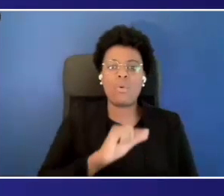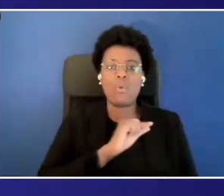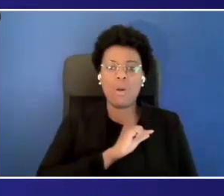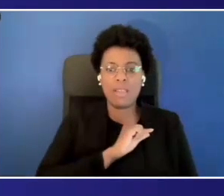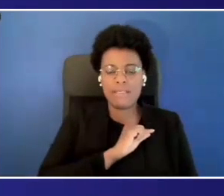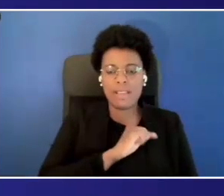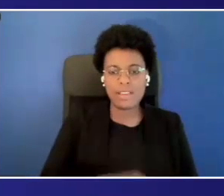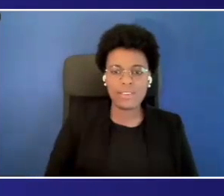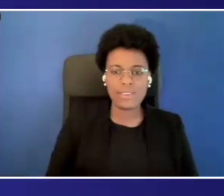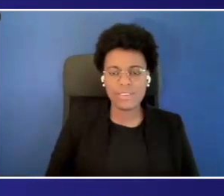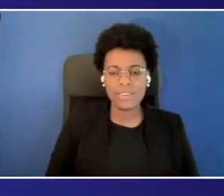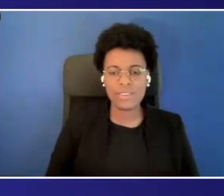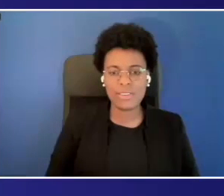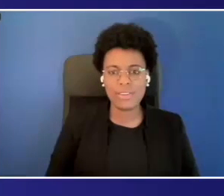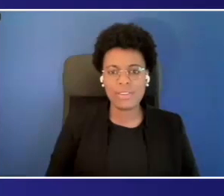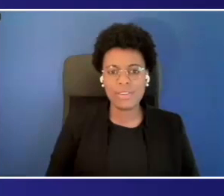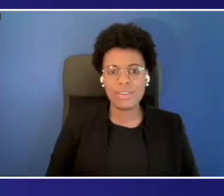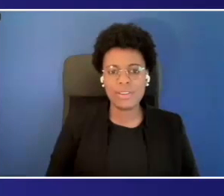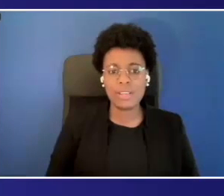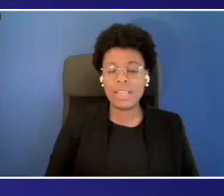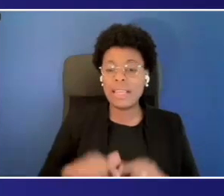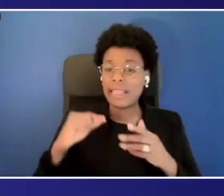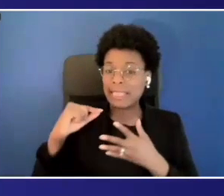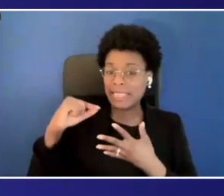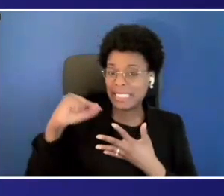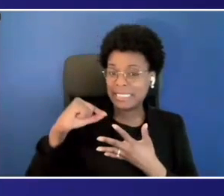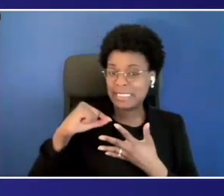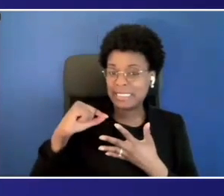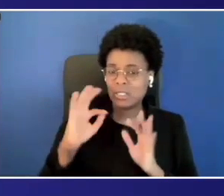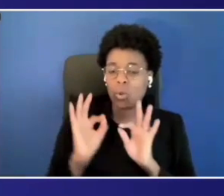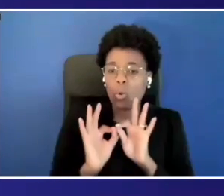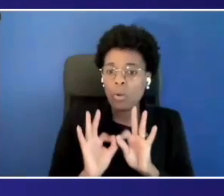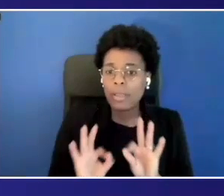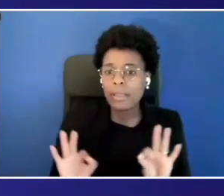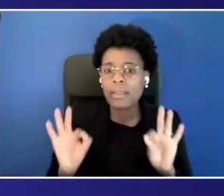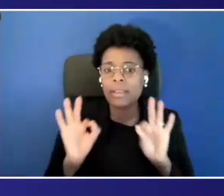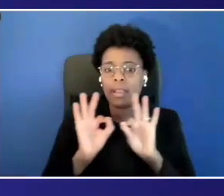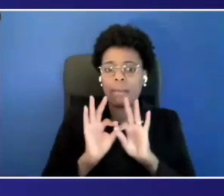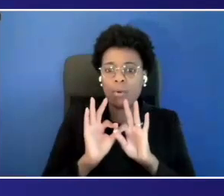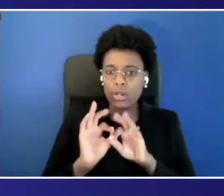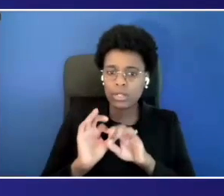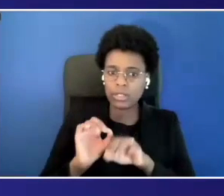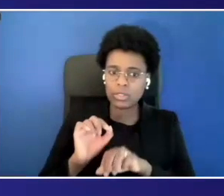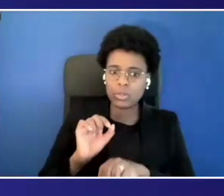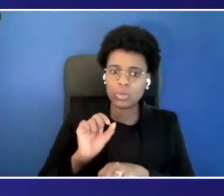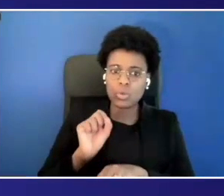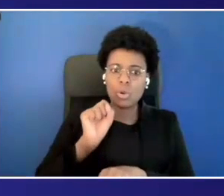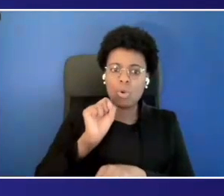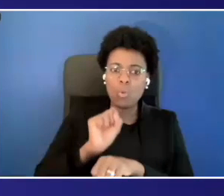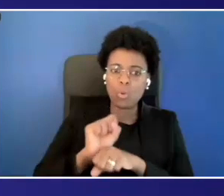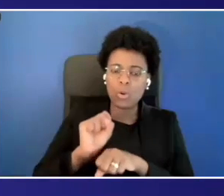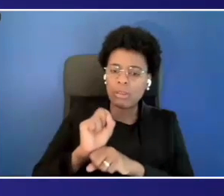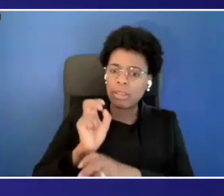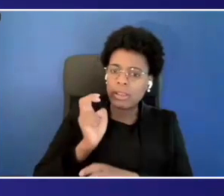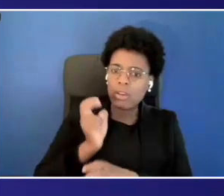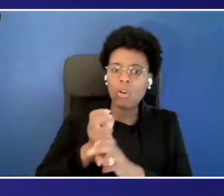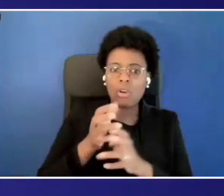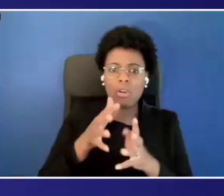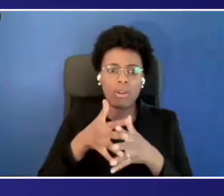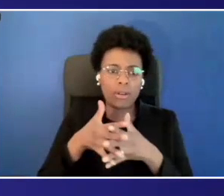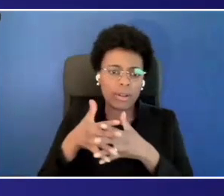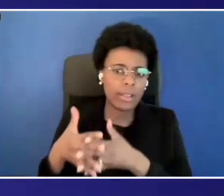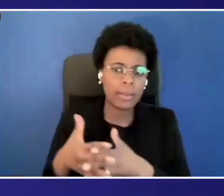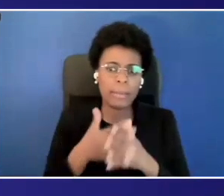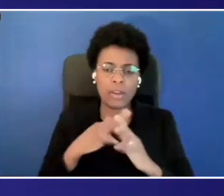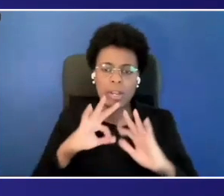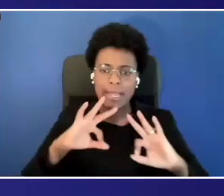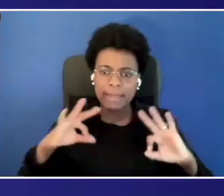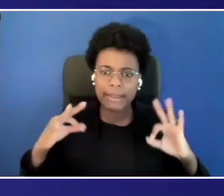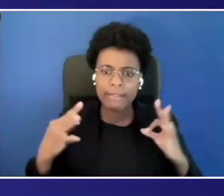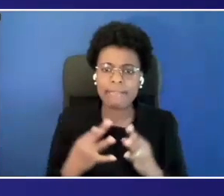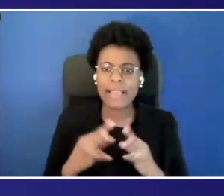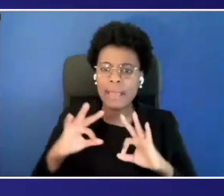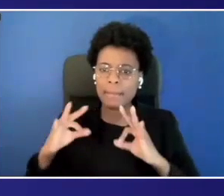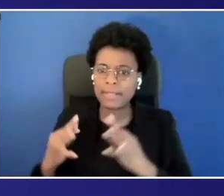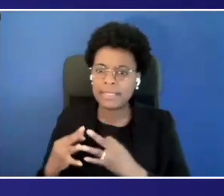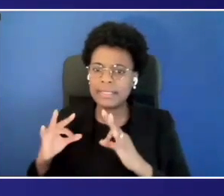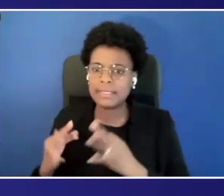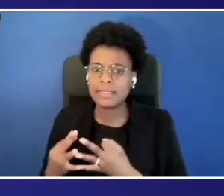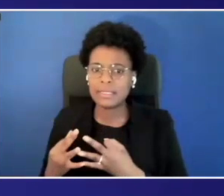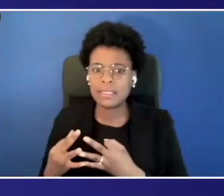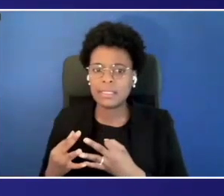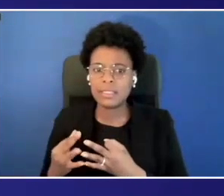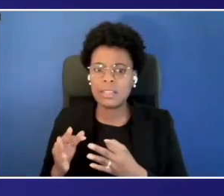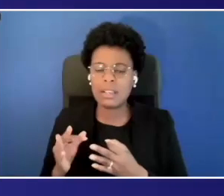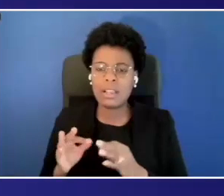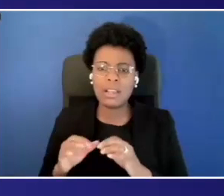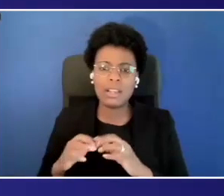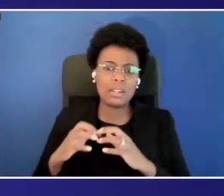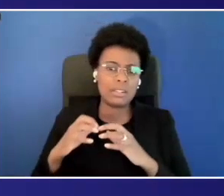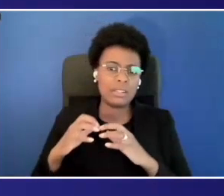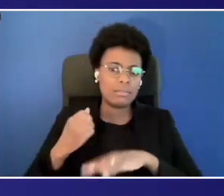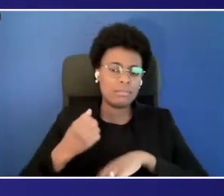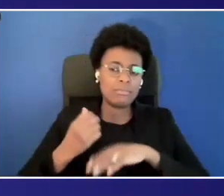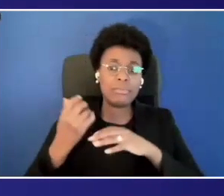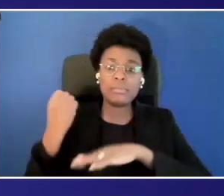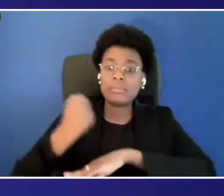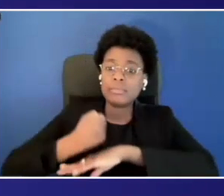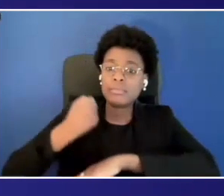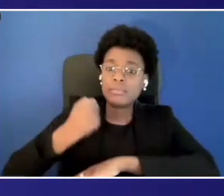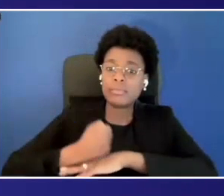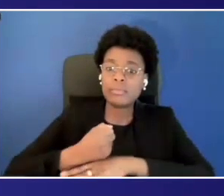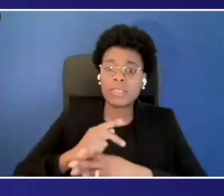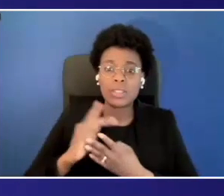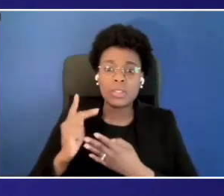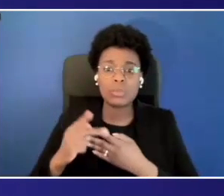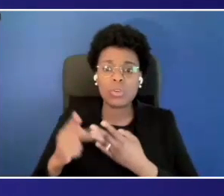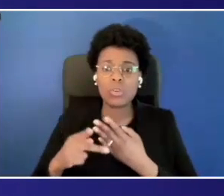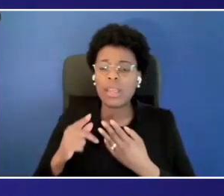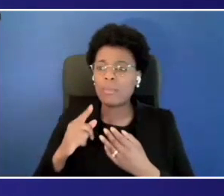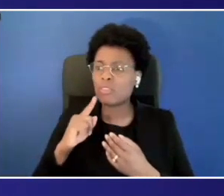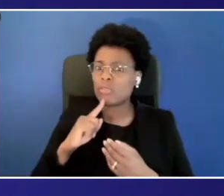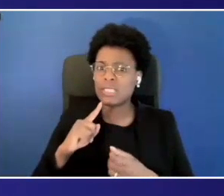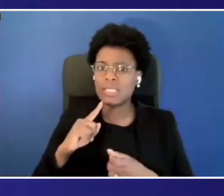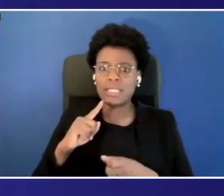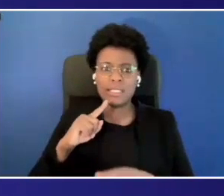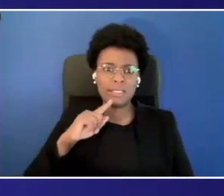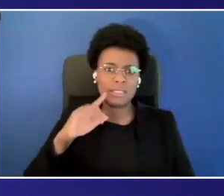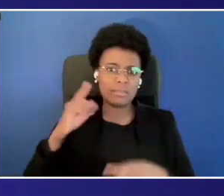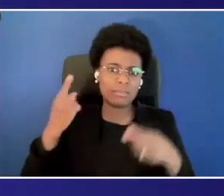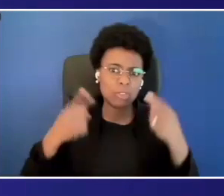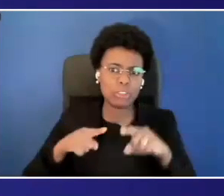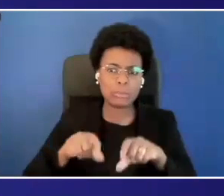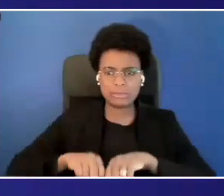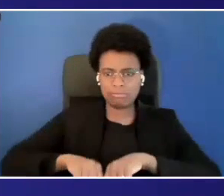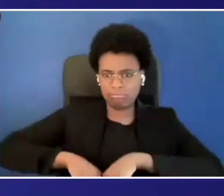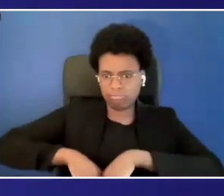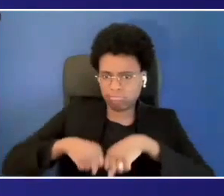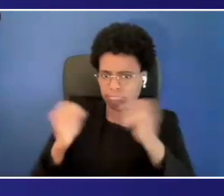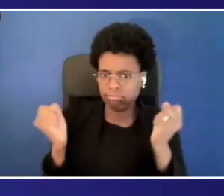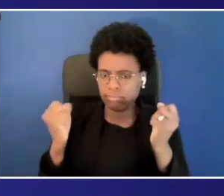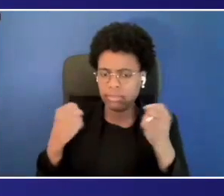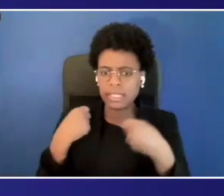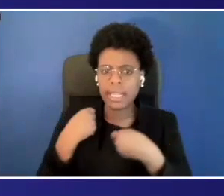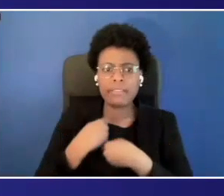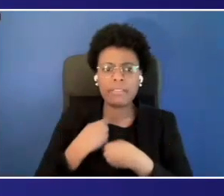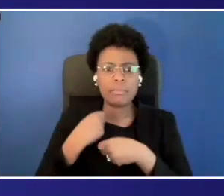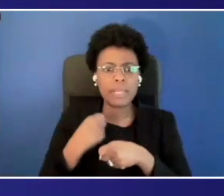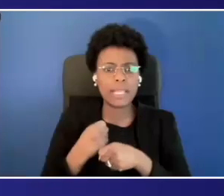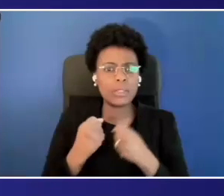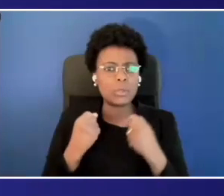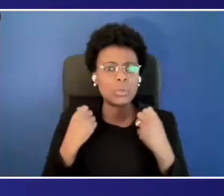Breaking this. I fear and eliminating these programs would break the agreements. That have been made for years to so many genuinely hard-working folks.